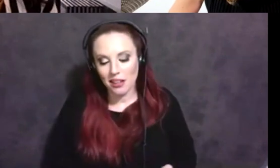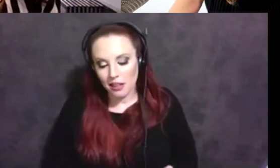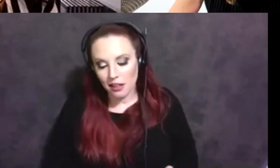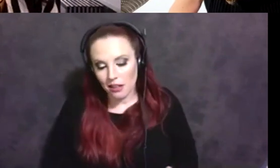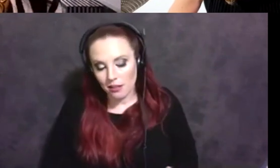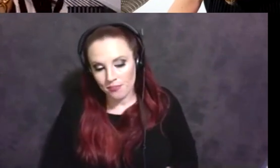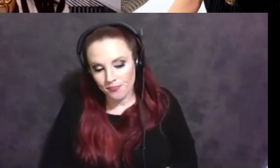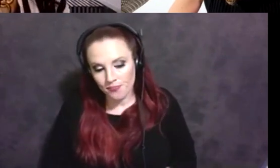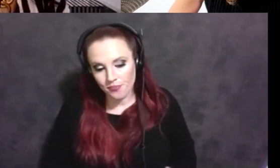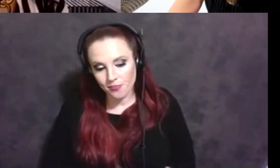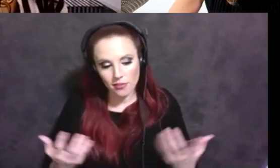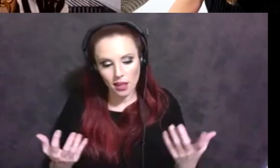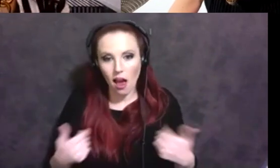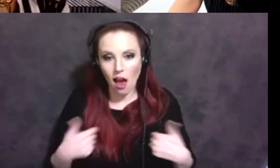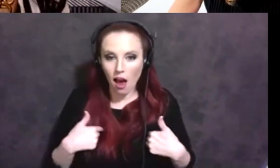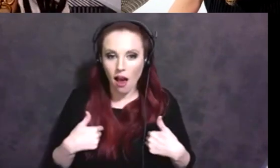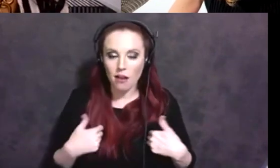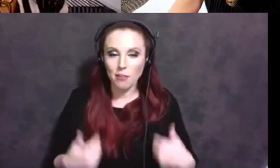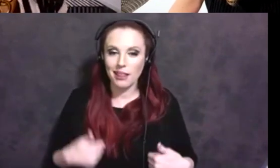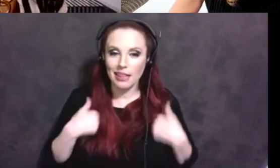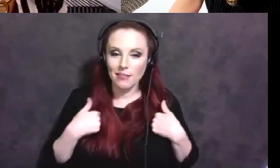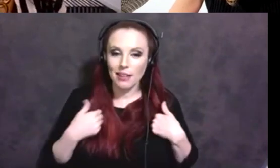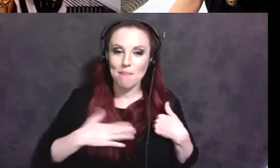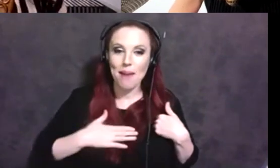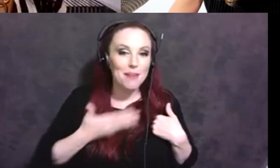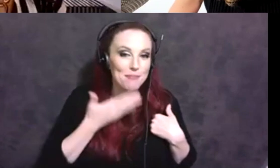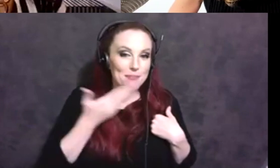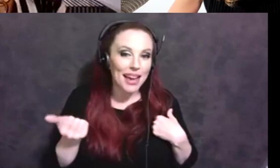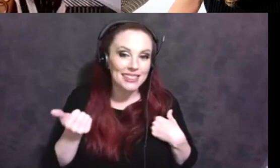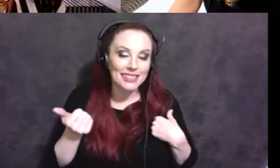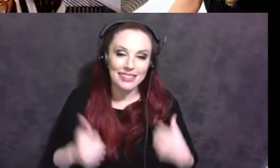happy to share what do I do to be embodied because there is a truckload of stuff. It